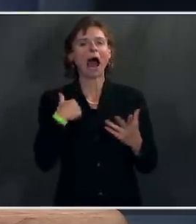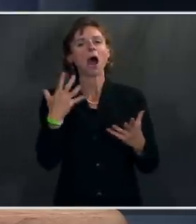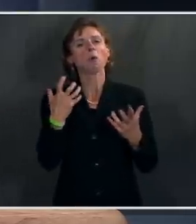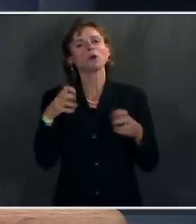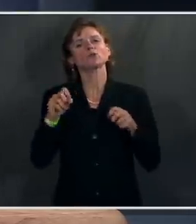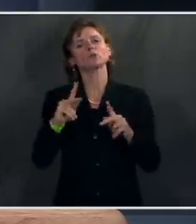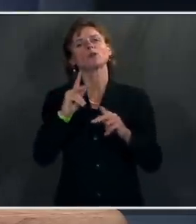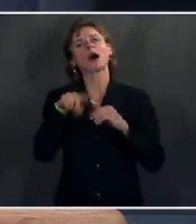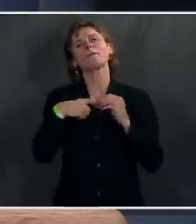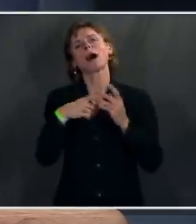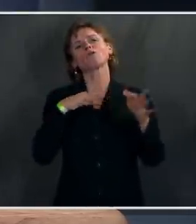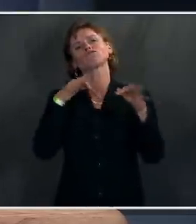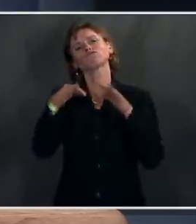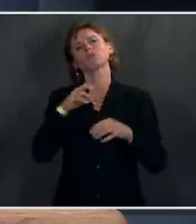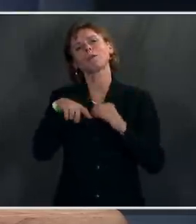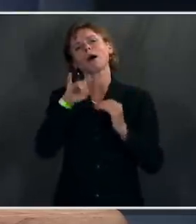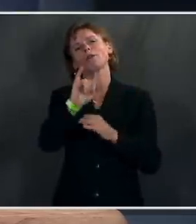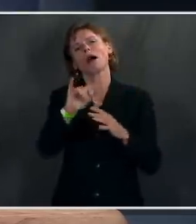and where we see there being opportunity.